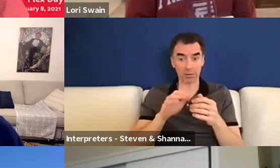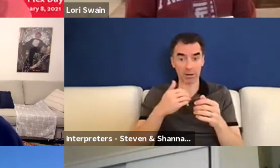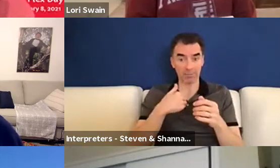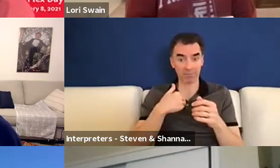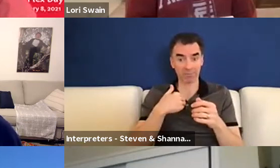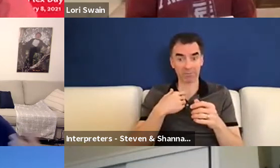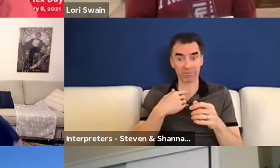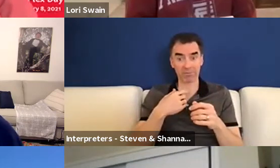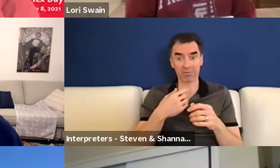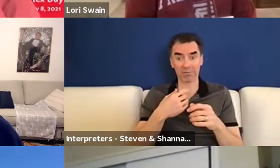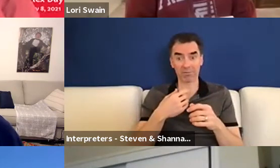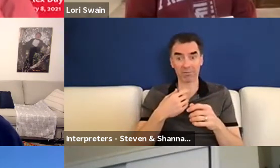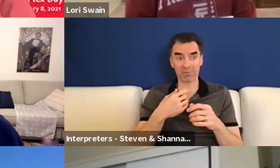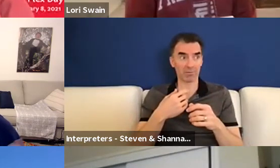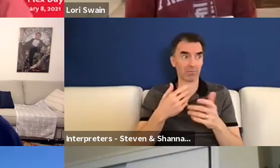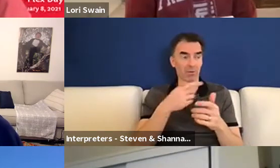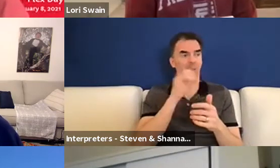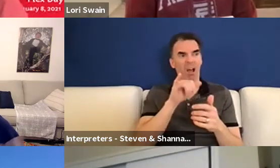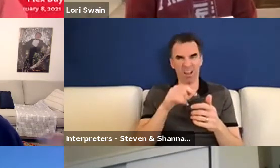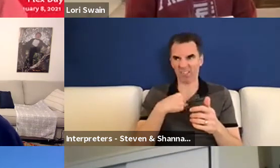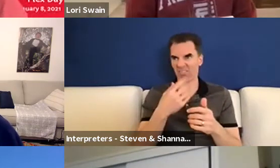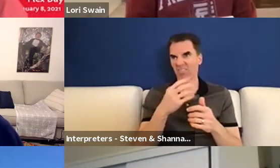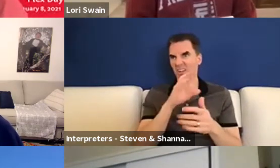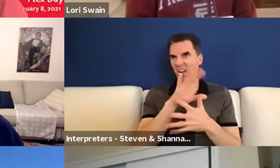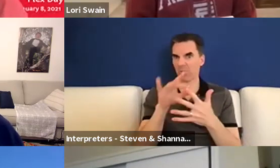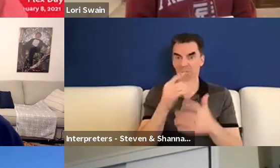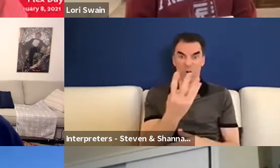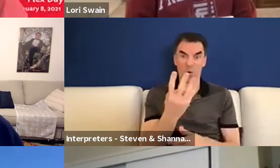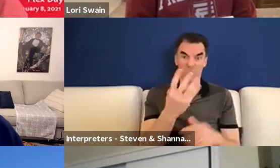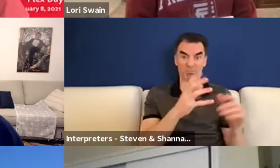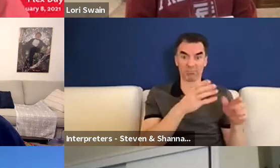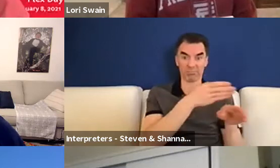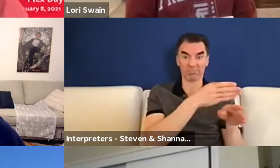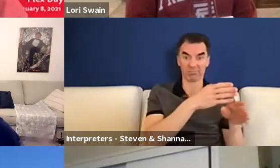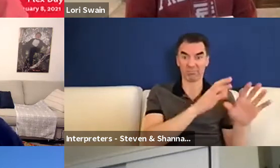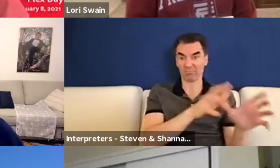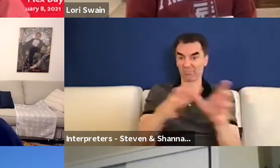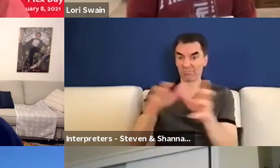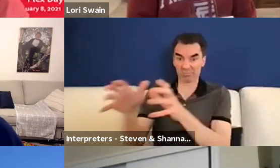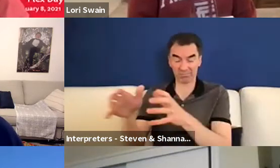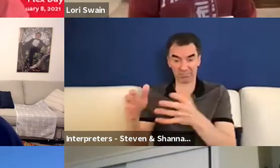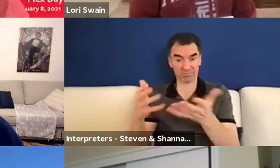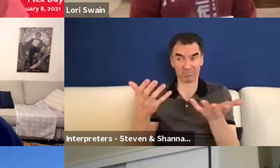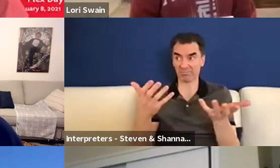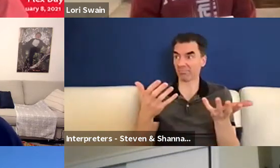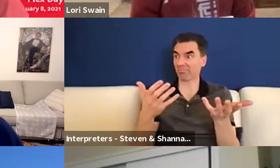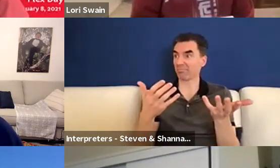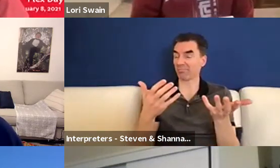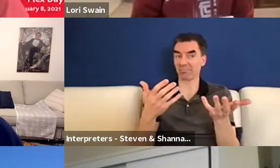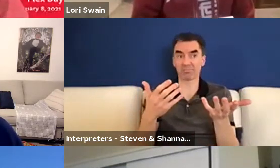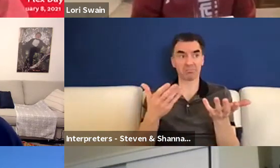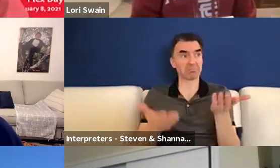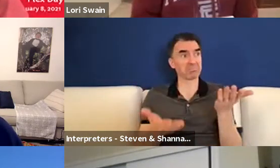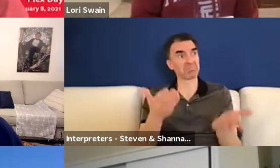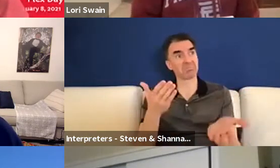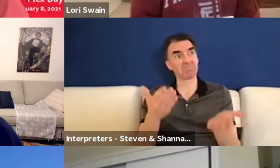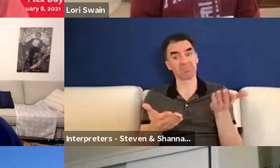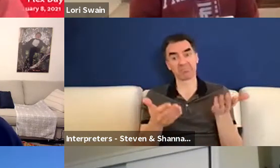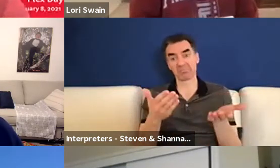divisions they could go to, there's about, you know, a, I don't know, I would say 80 vote, probably realistically about 20